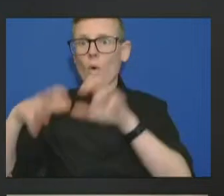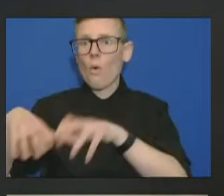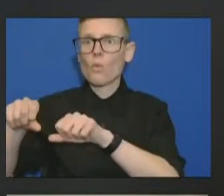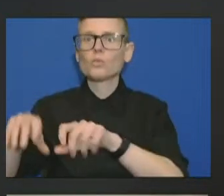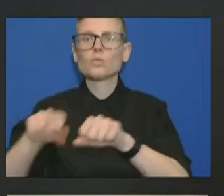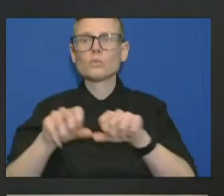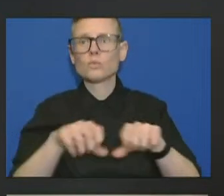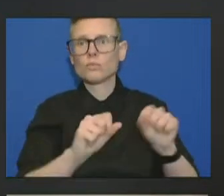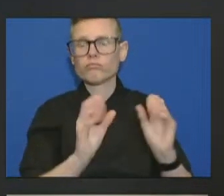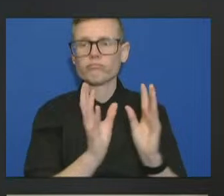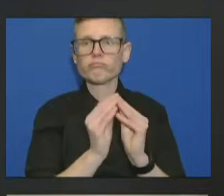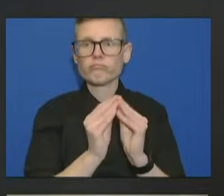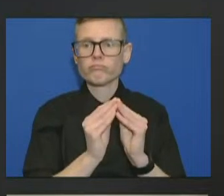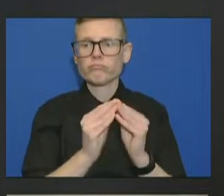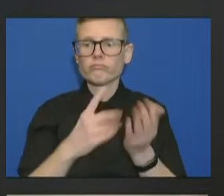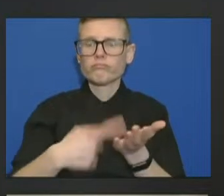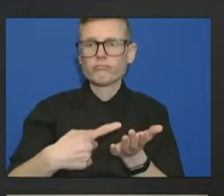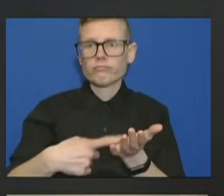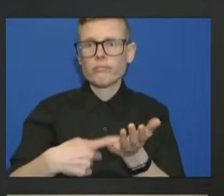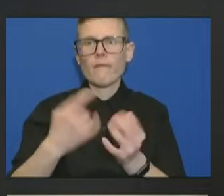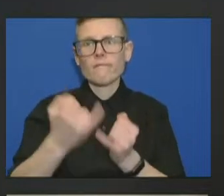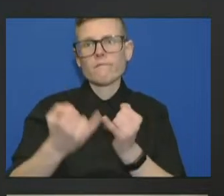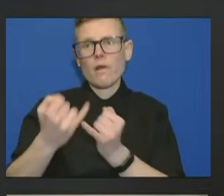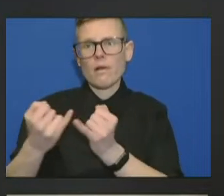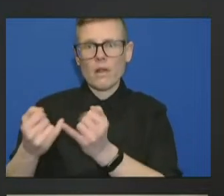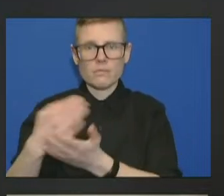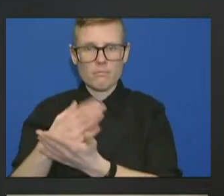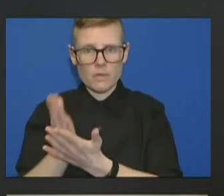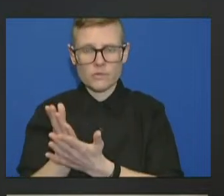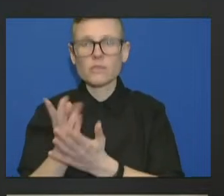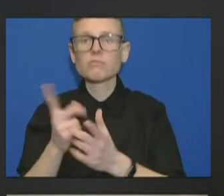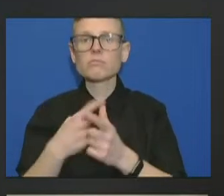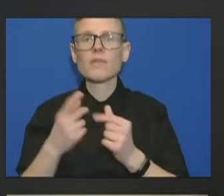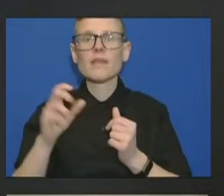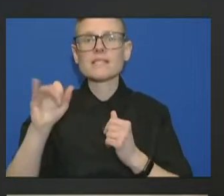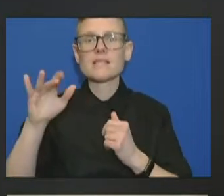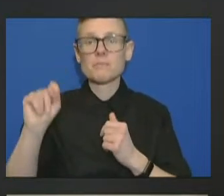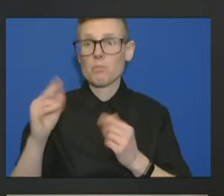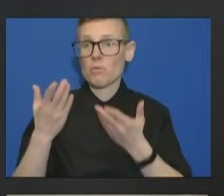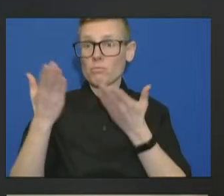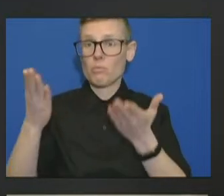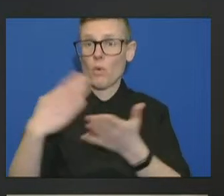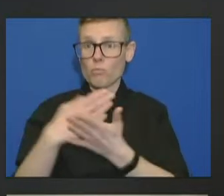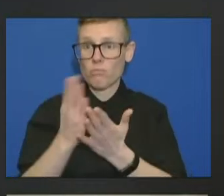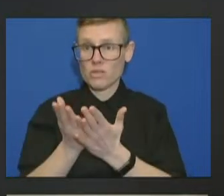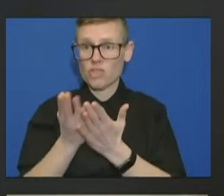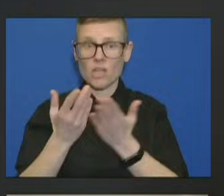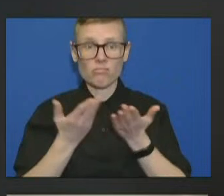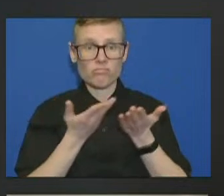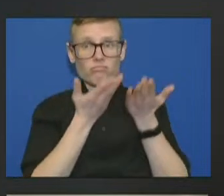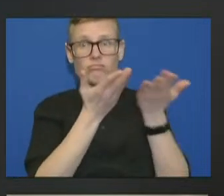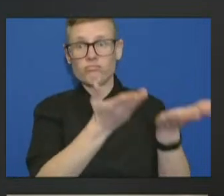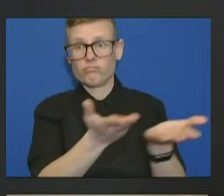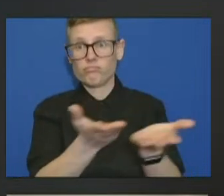forums in November, the superintendent hosts community forums and starts to finalize